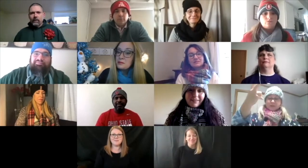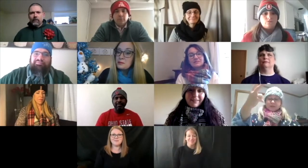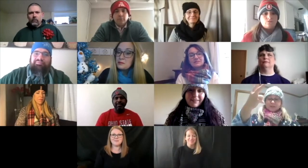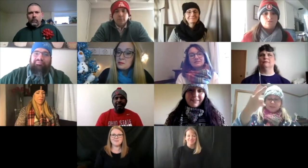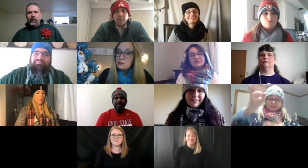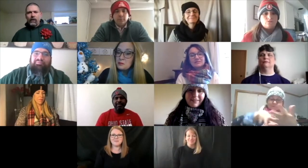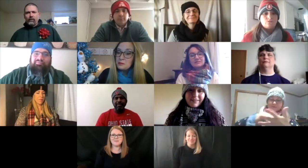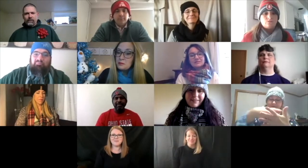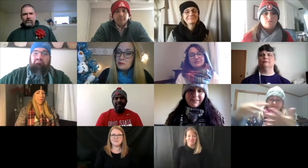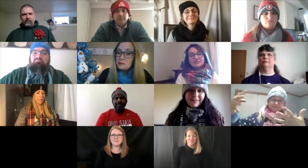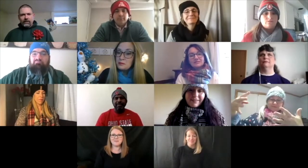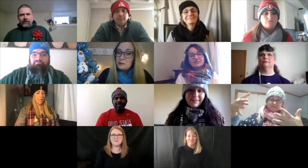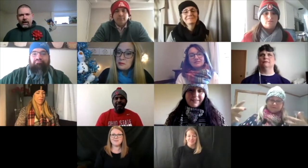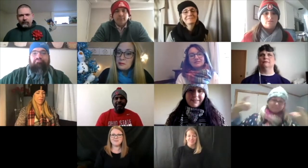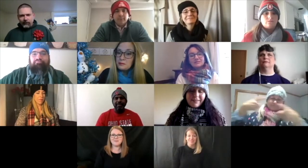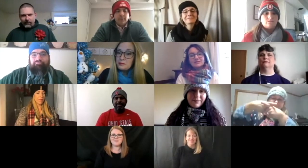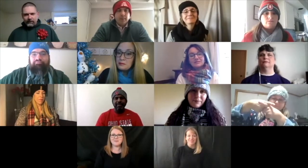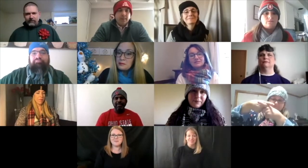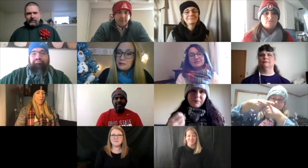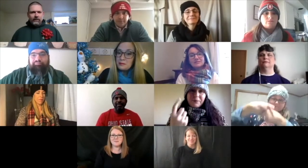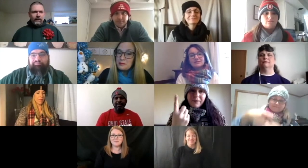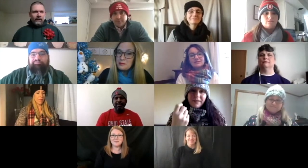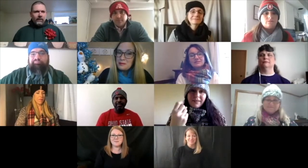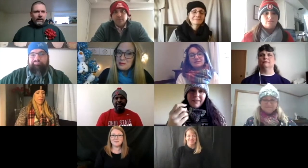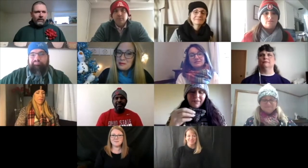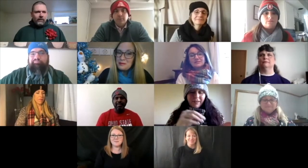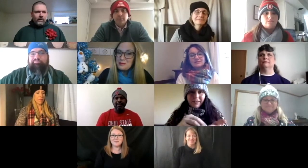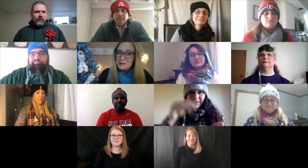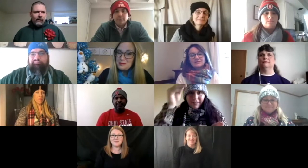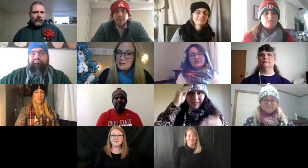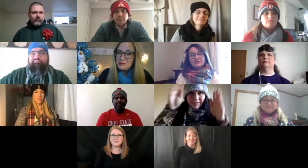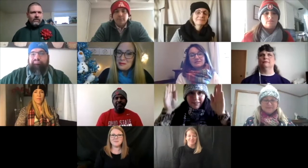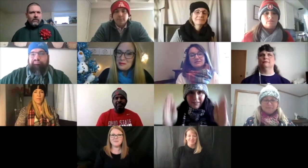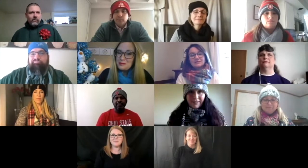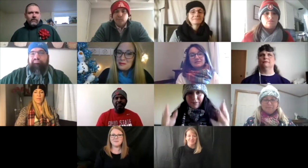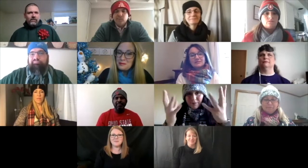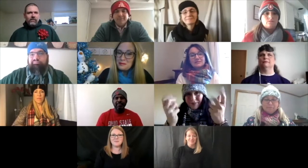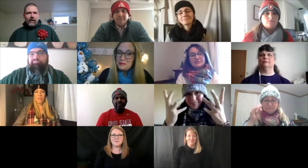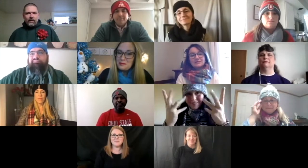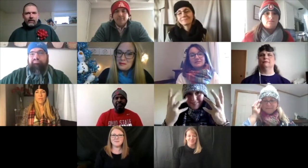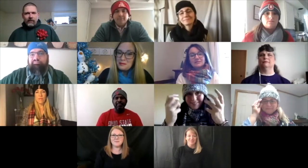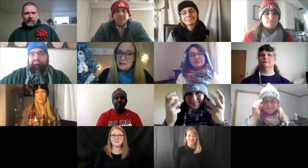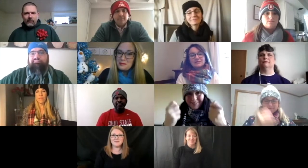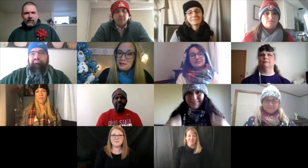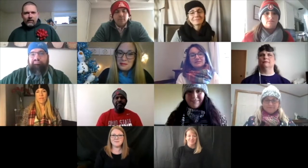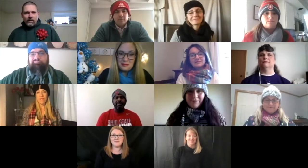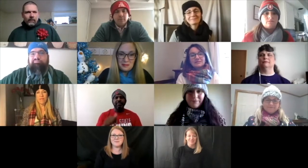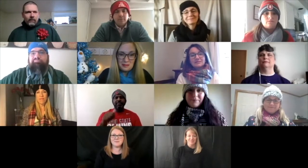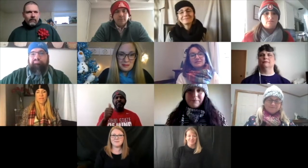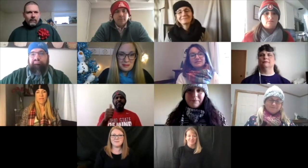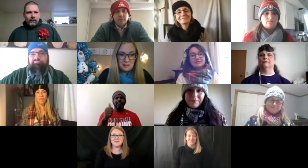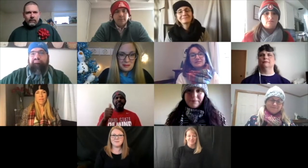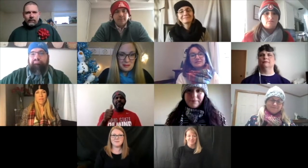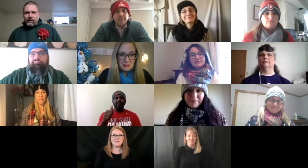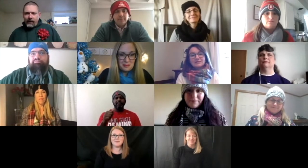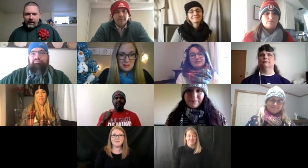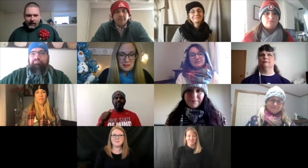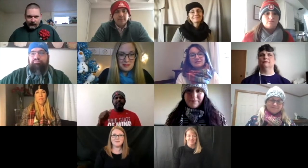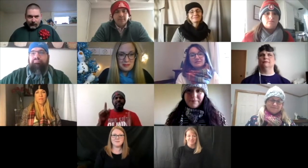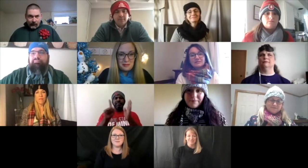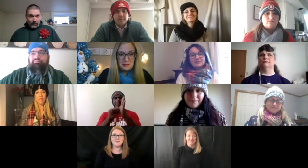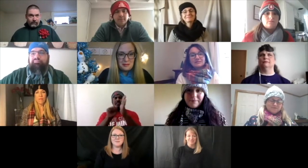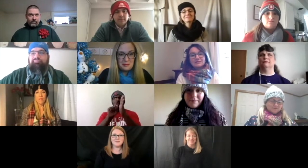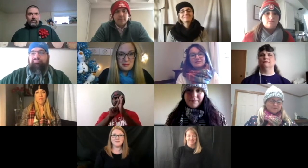12 scheduling conflicts 11 students signing 10 alarms beeping